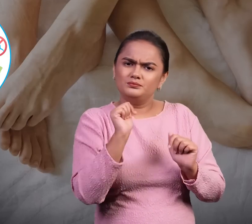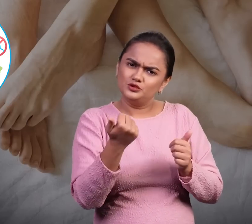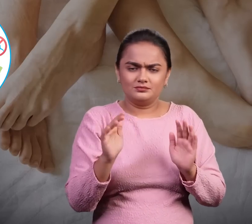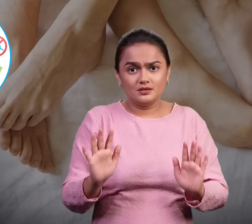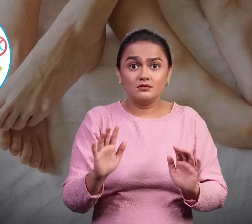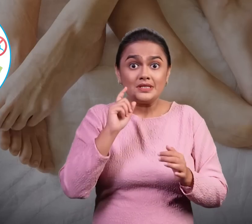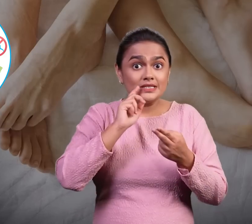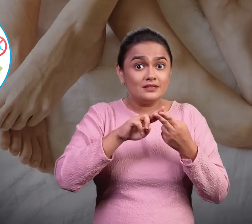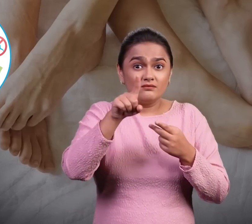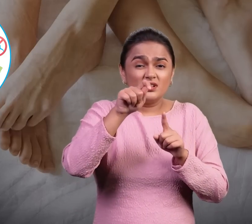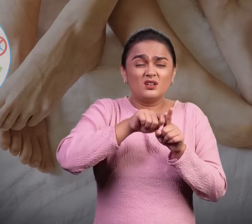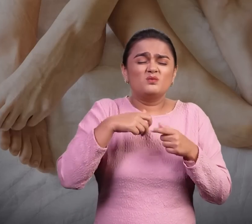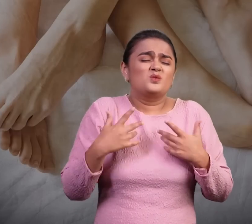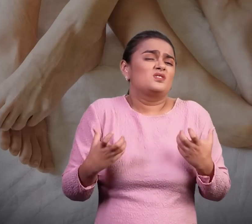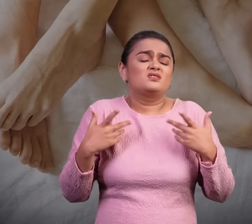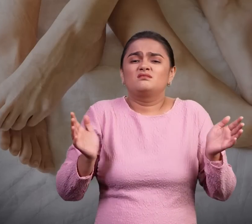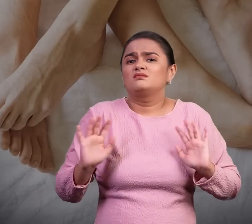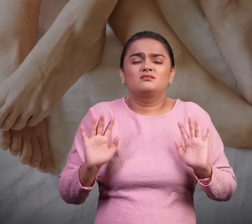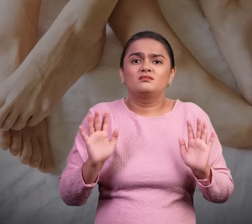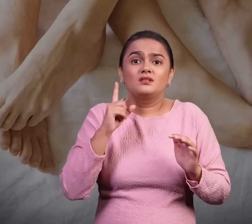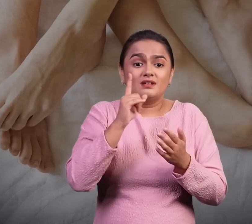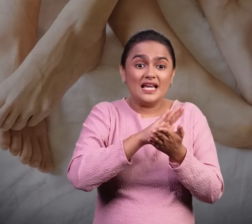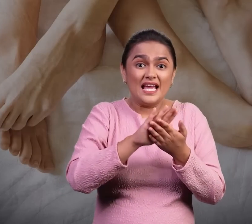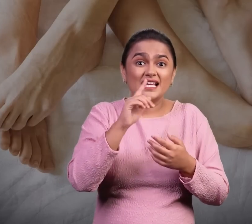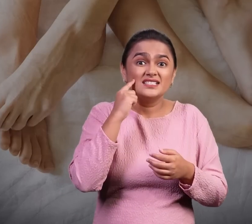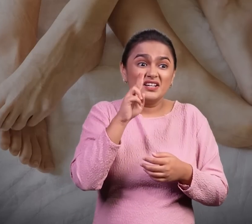If you do not wish to use one specifically for HIV,